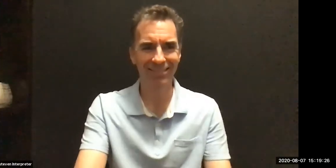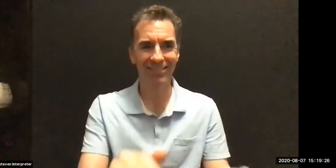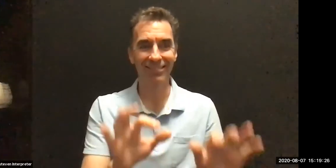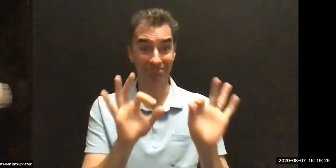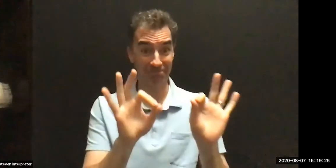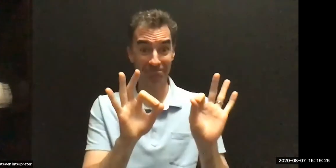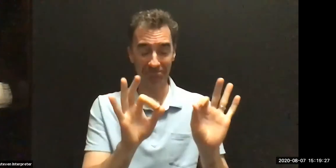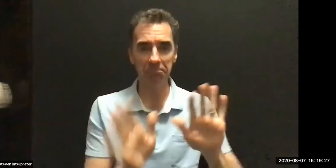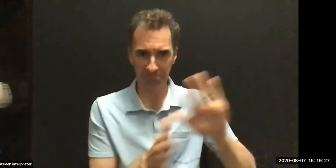Susi Nitzel: Any other questions for sure now.